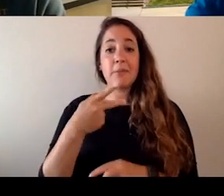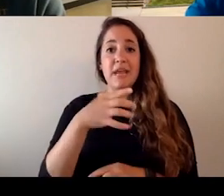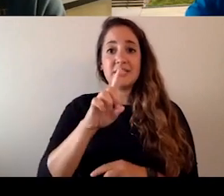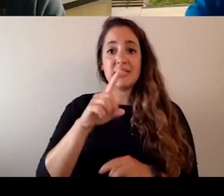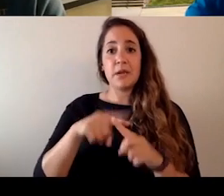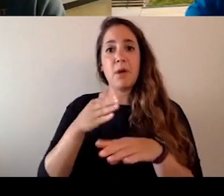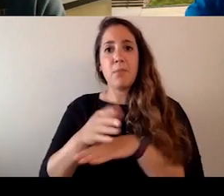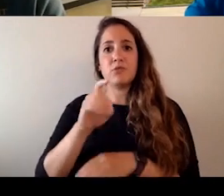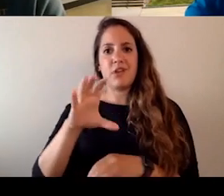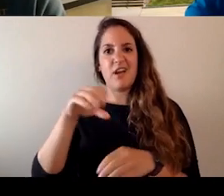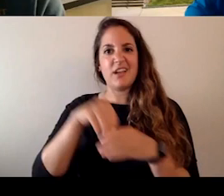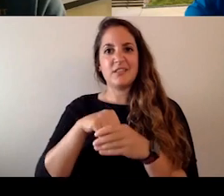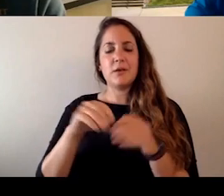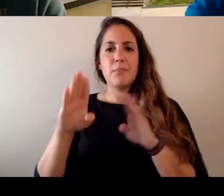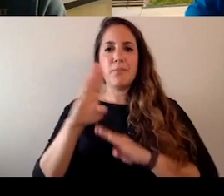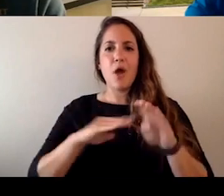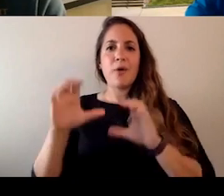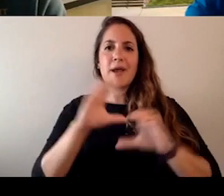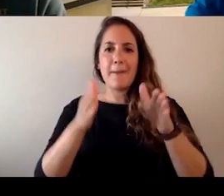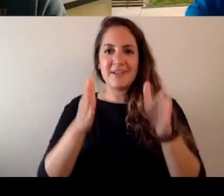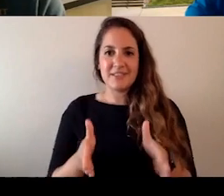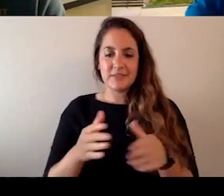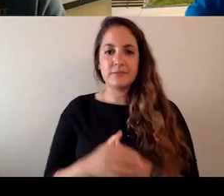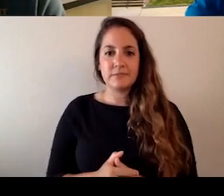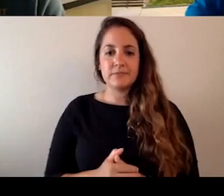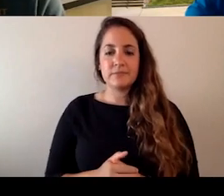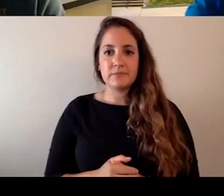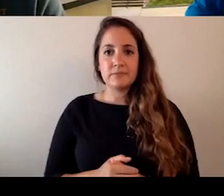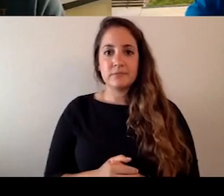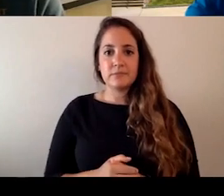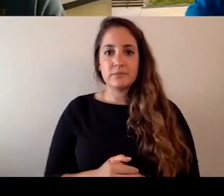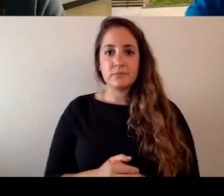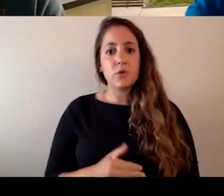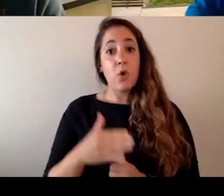So my work, is kind of at the intersection between